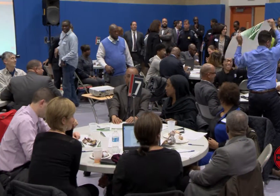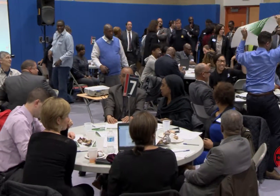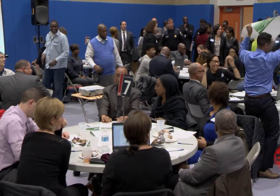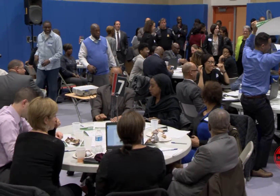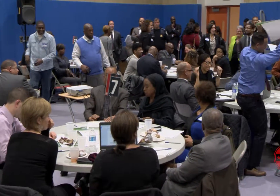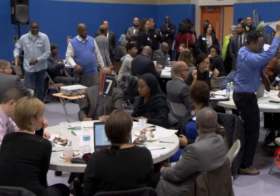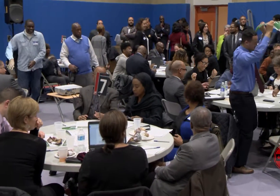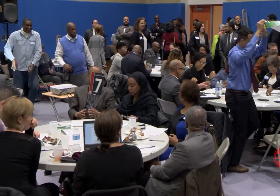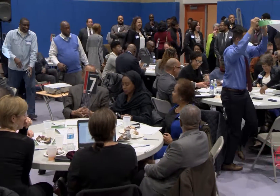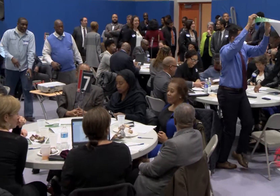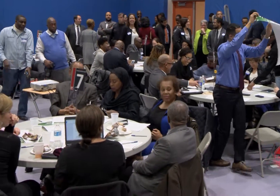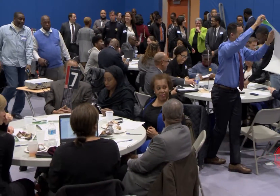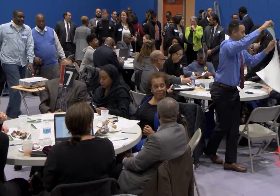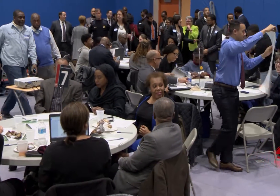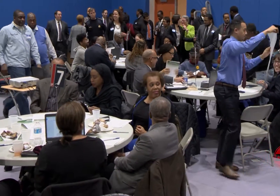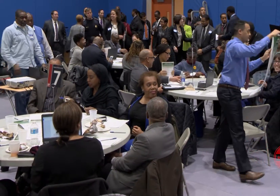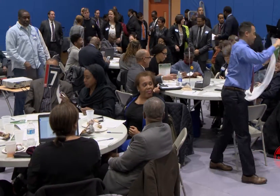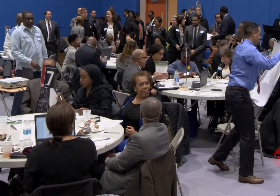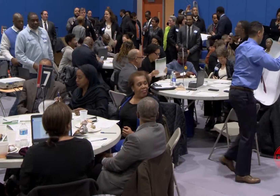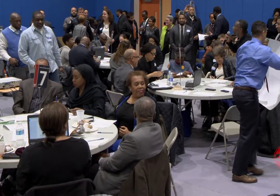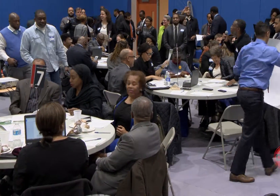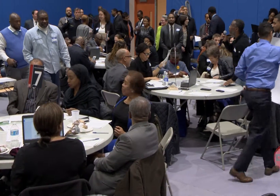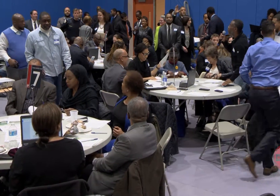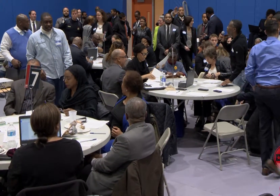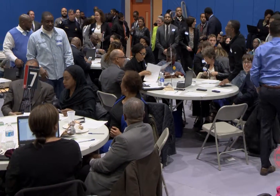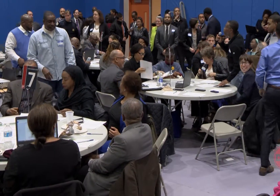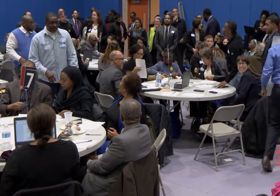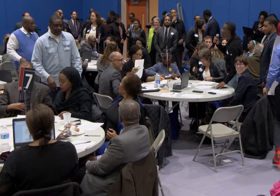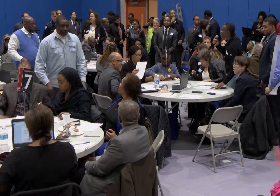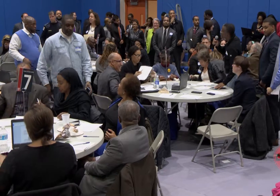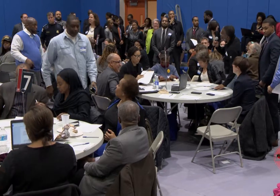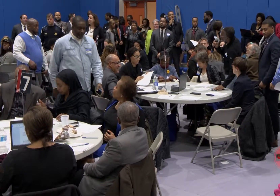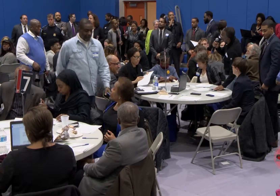WE ARE TABLE 6 MY NAME IS SOLOMON PALMER A PROUD RESIDENT